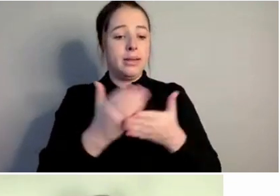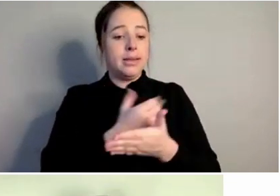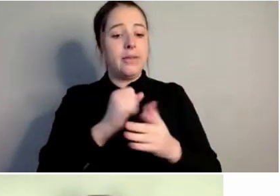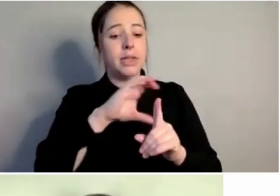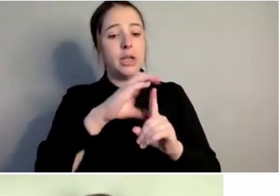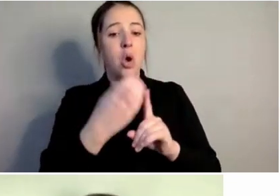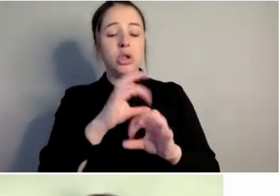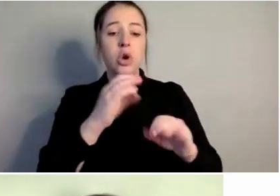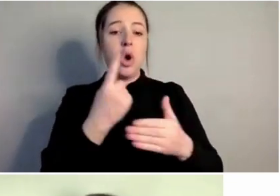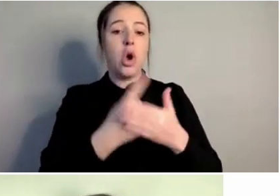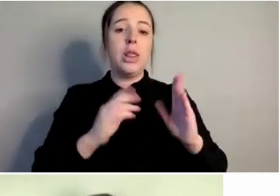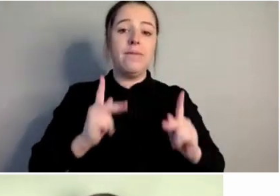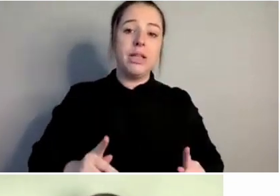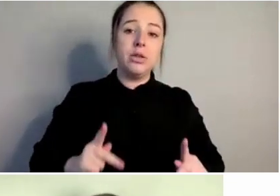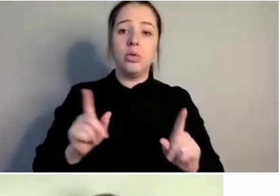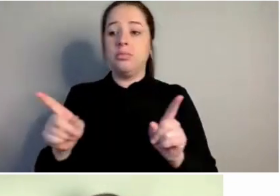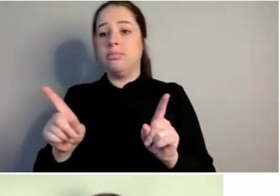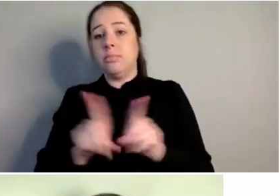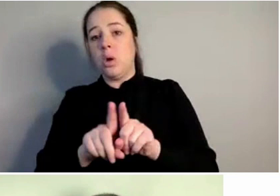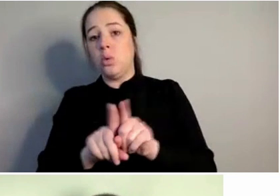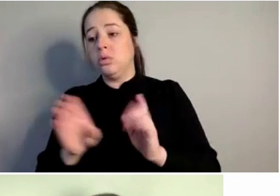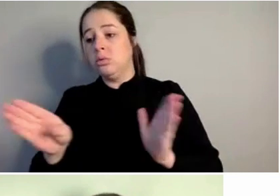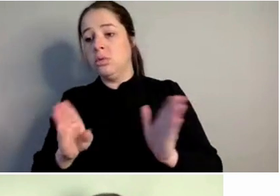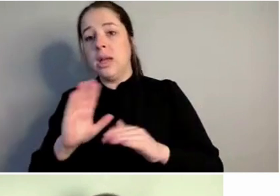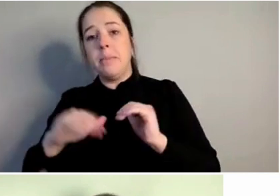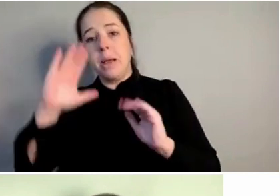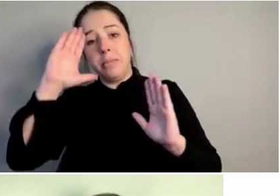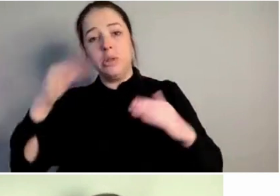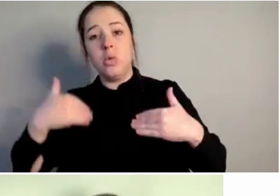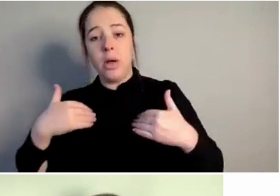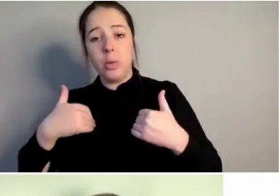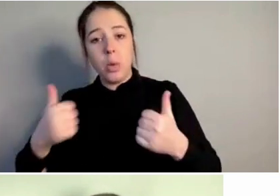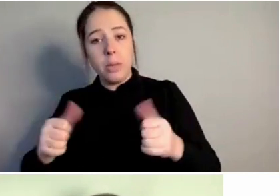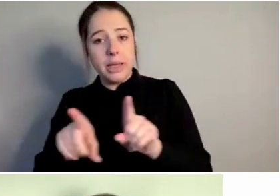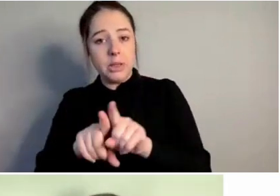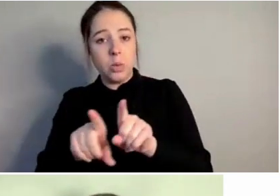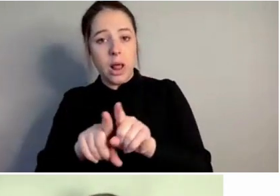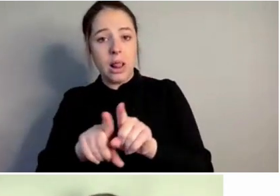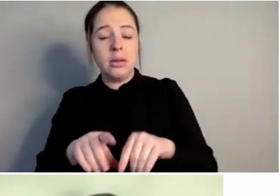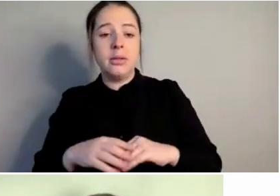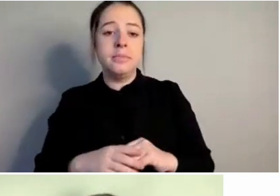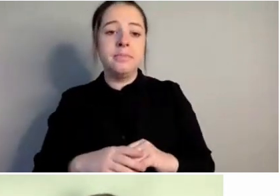it's about mental health and wellbeing as well. And so we are, again, trying to take an active role